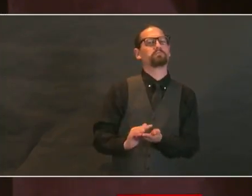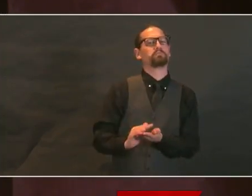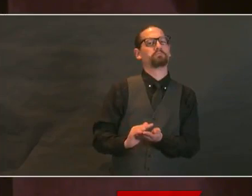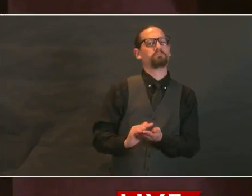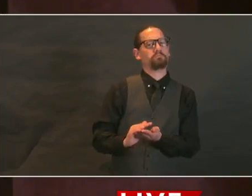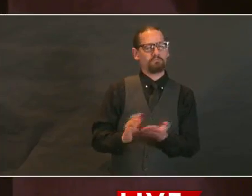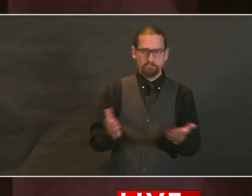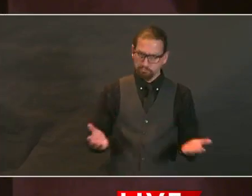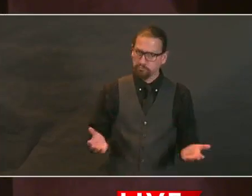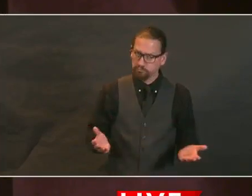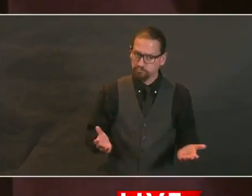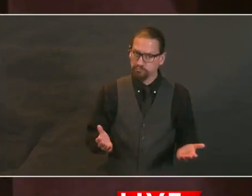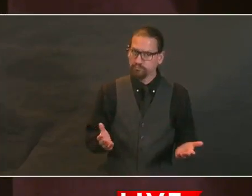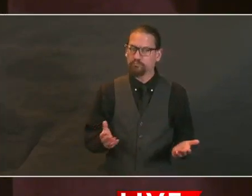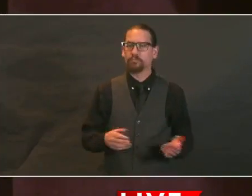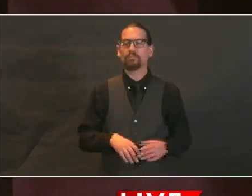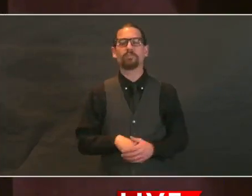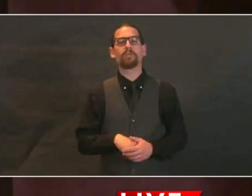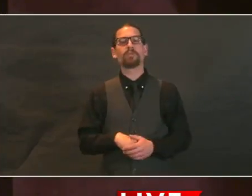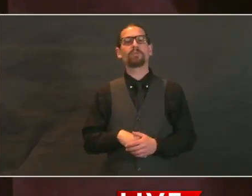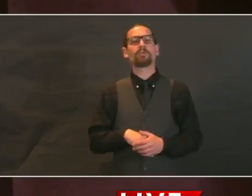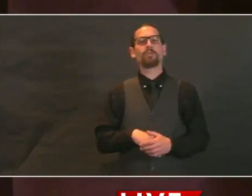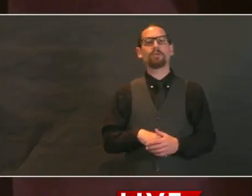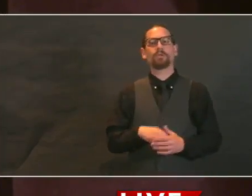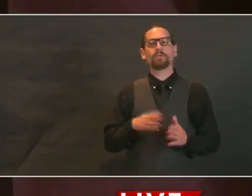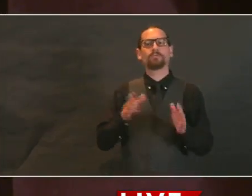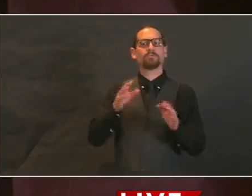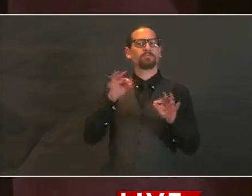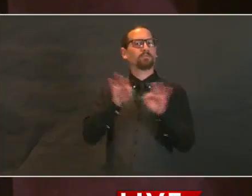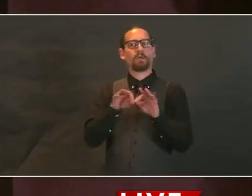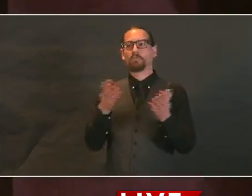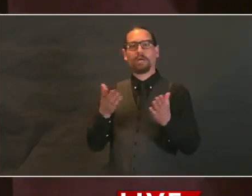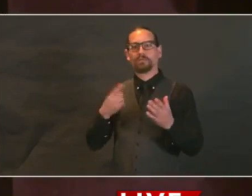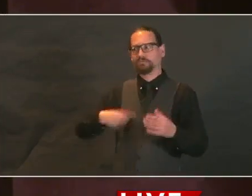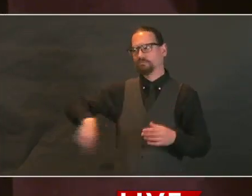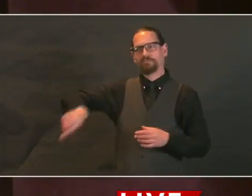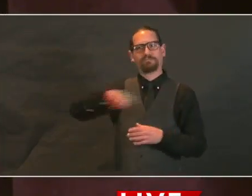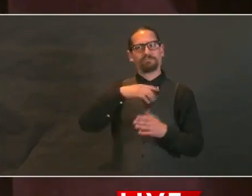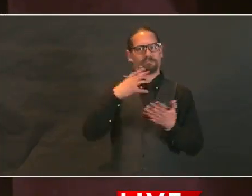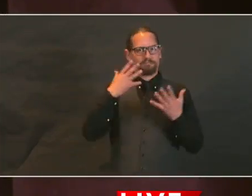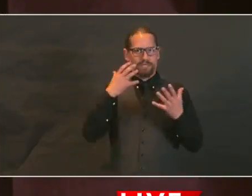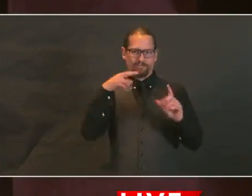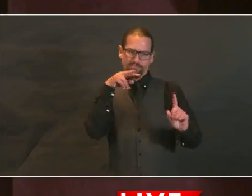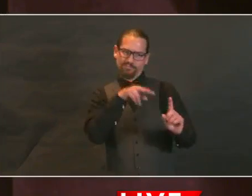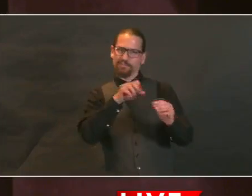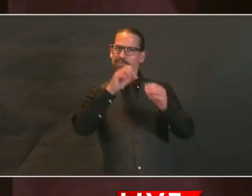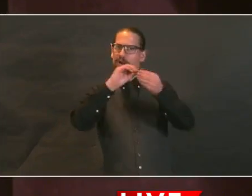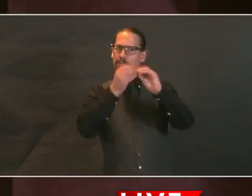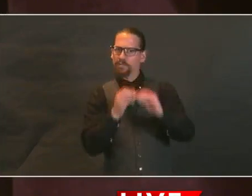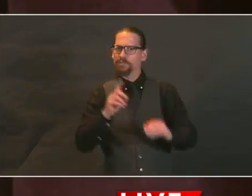CAUSES COVID-19 THE CHANCES OF THAT. ALSO A DRUNK. SO WHAT'S HAPPENING ABOUT WHAT HAPPENS